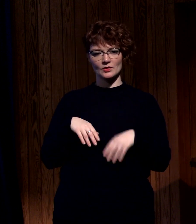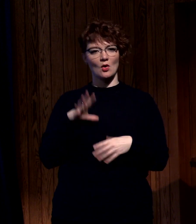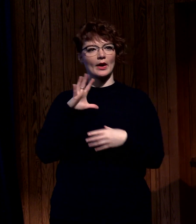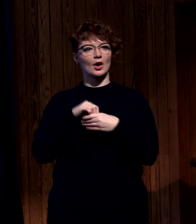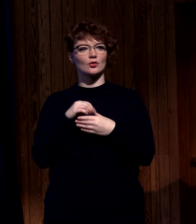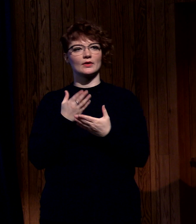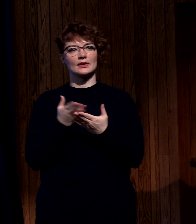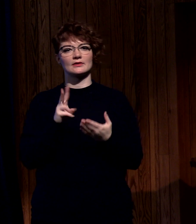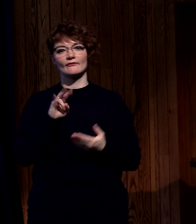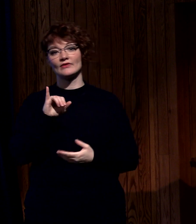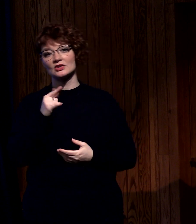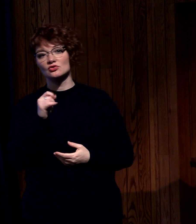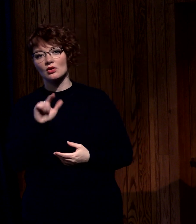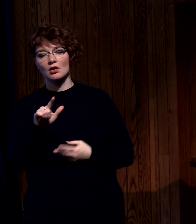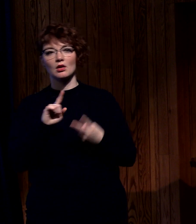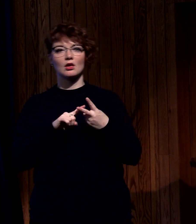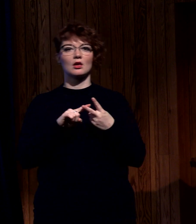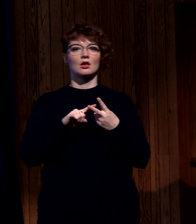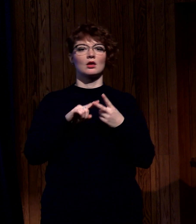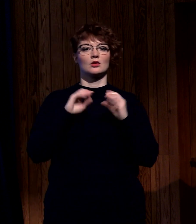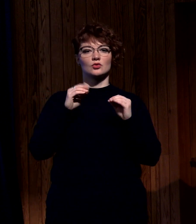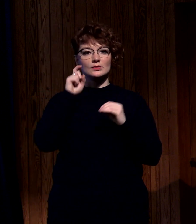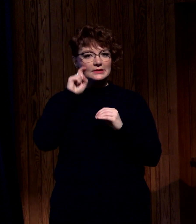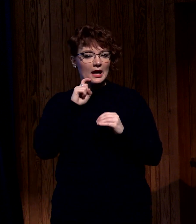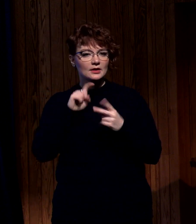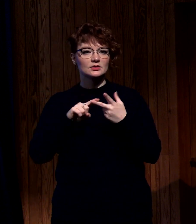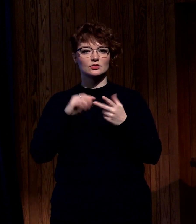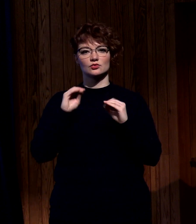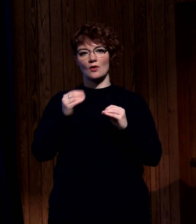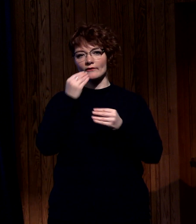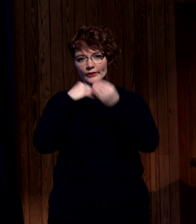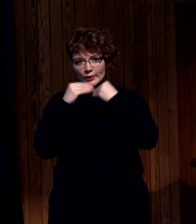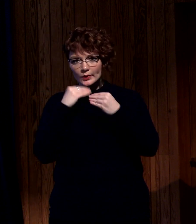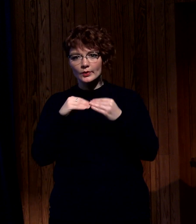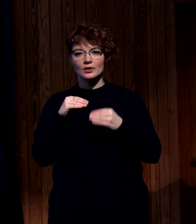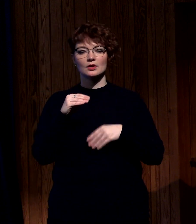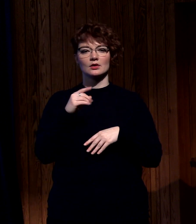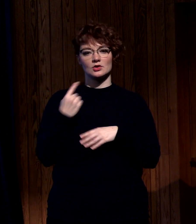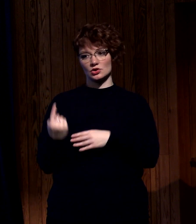vigils, fasting, celibacy, poverty and solitude. And then